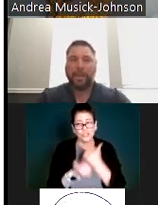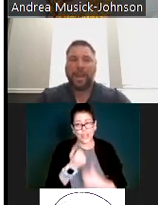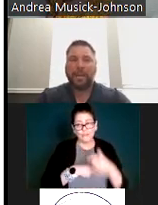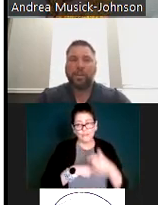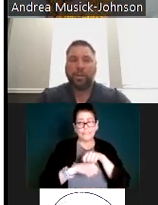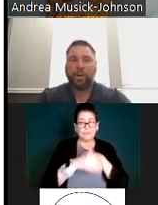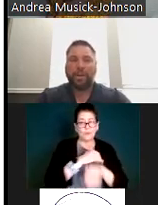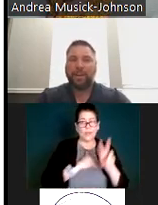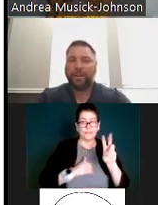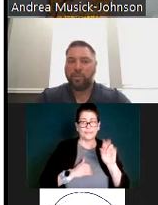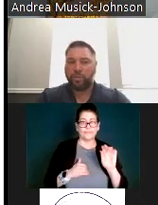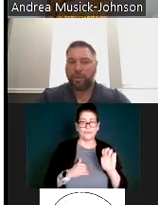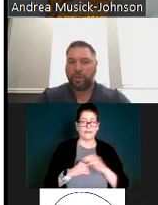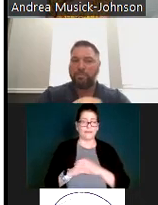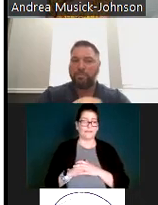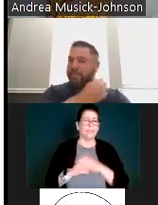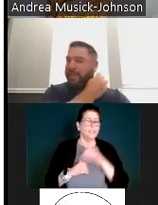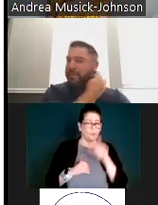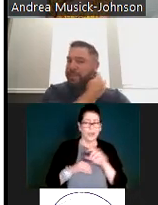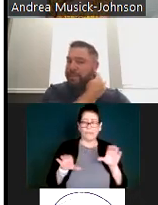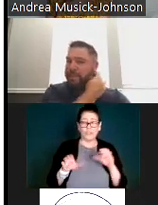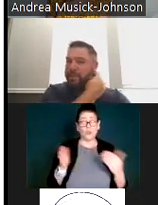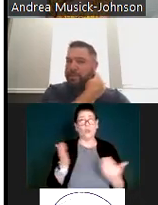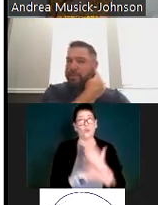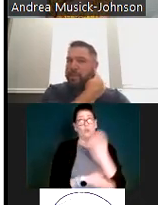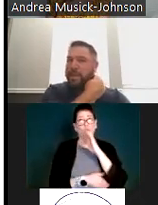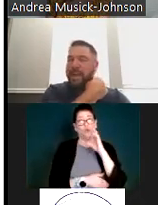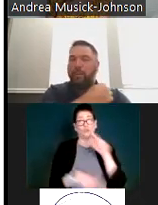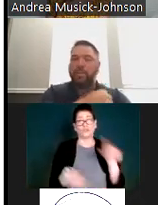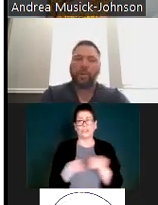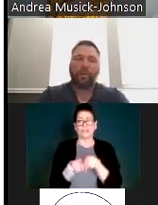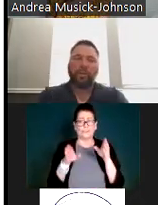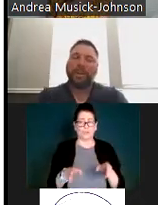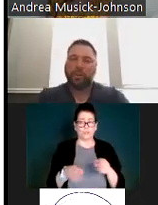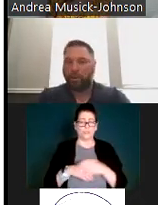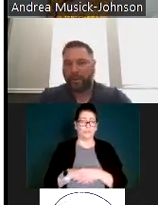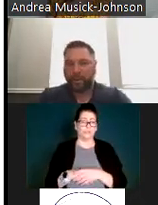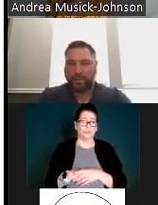And you no longer have to conduct a new search every time for the same offender. It helps you when you're trying to get your notifications.